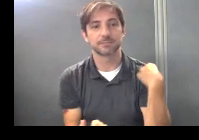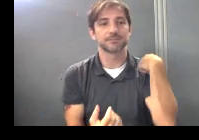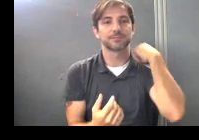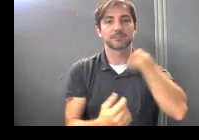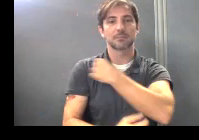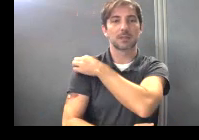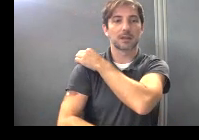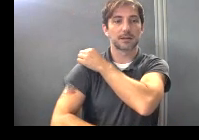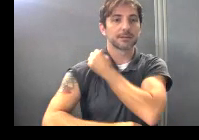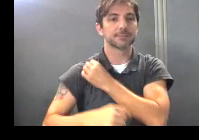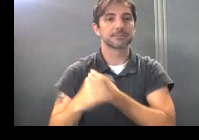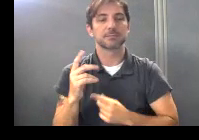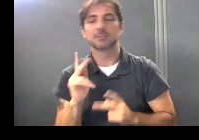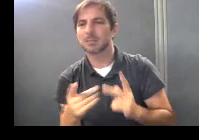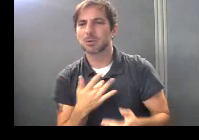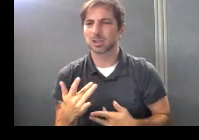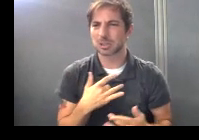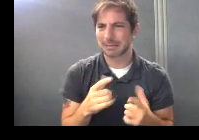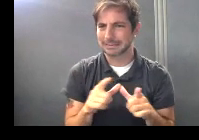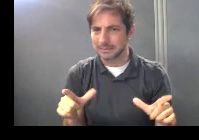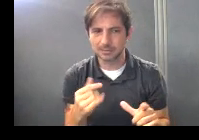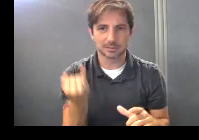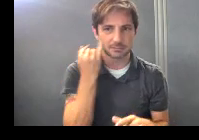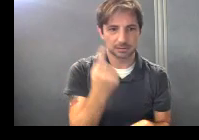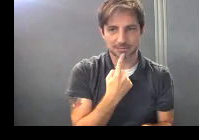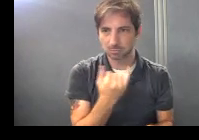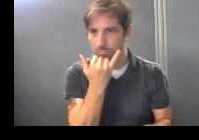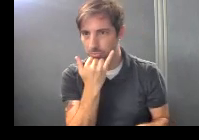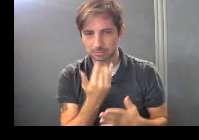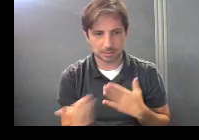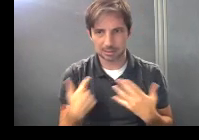WHAT DO I SAY? AM I GOING TO SAY THE WRONG THING?